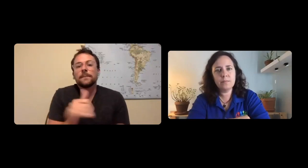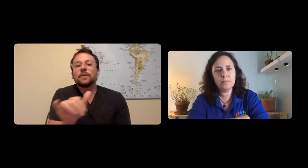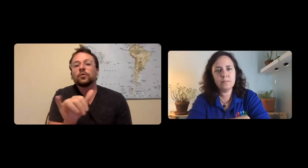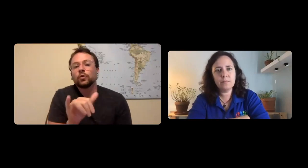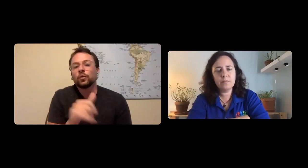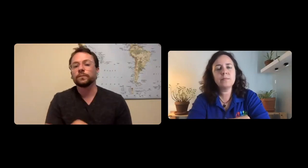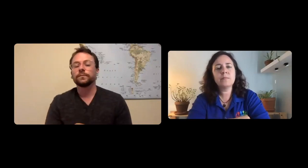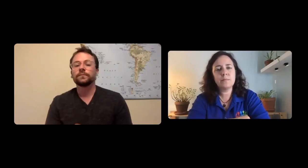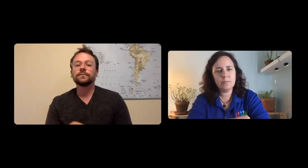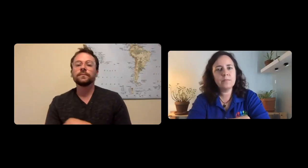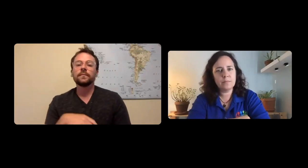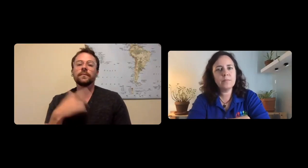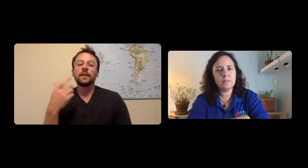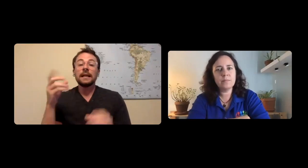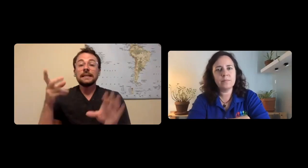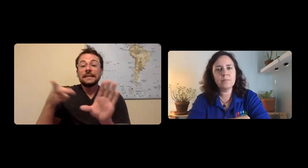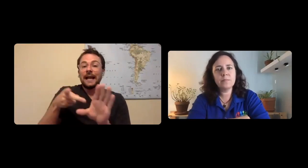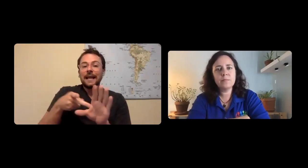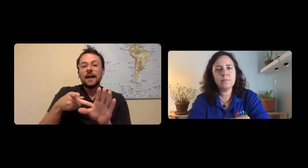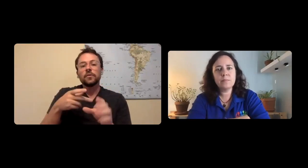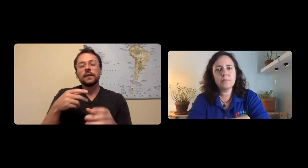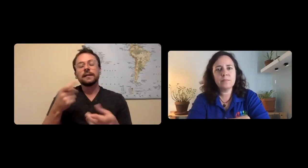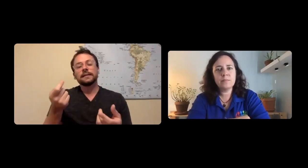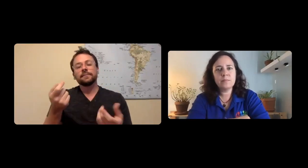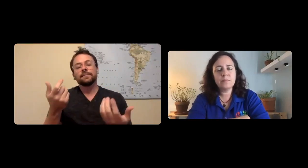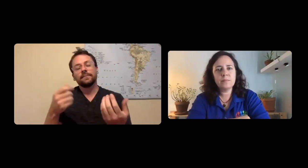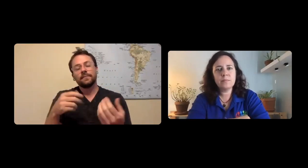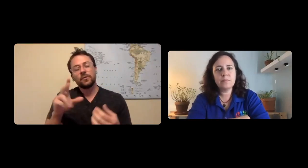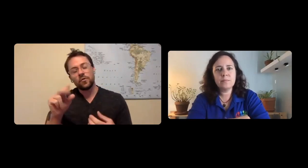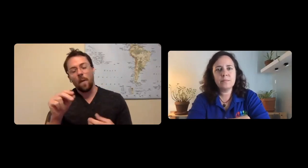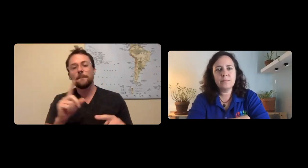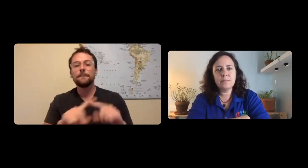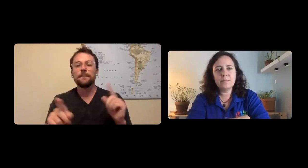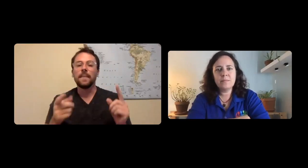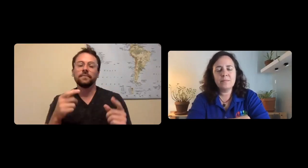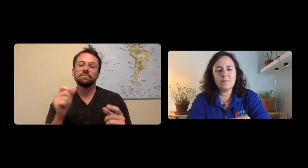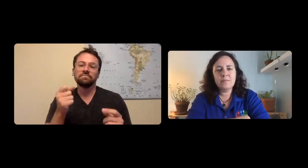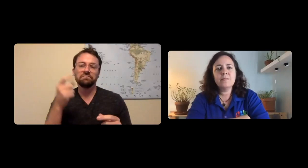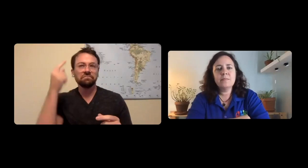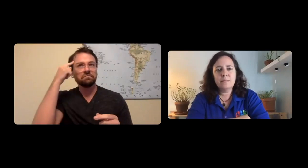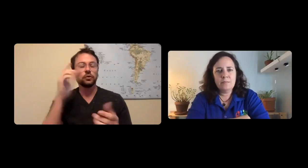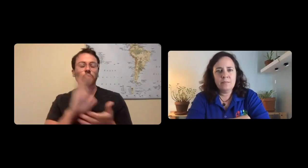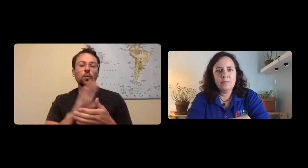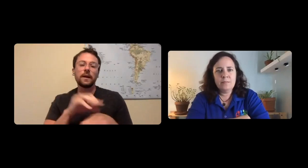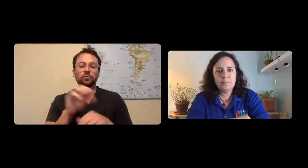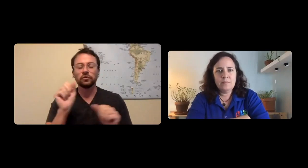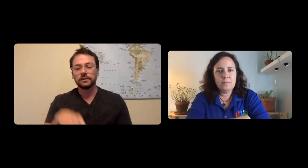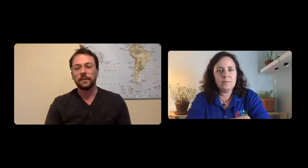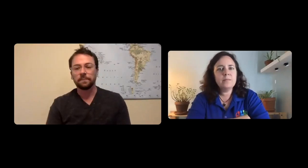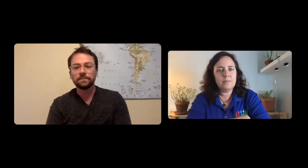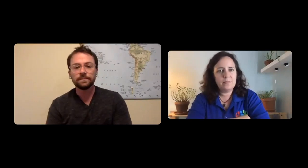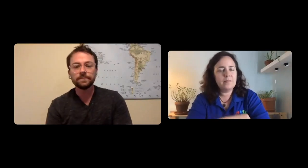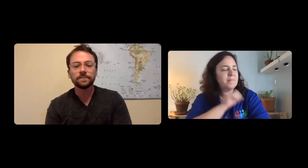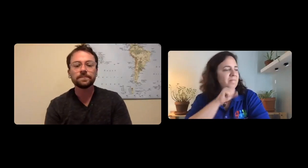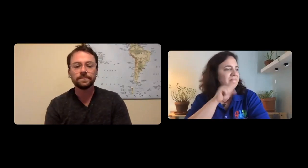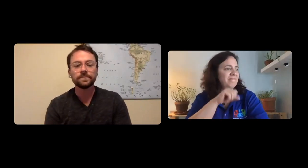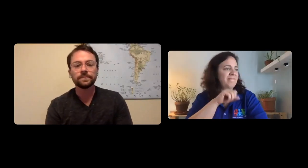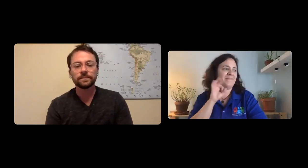to their school counselors in the school who can provide therapy and from time to time,